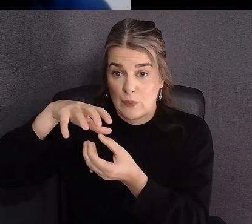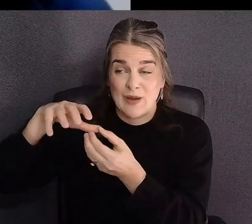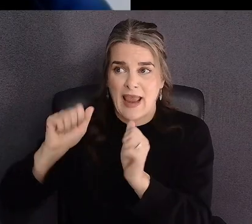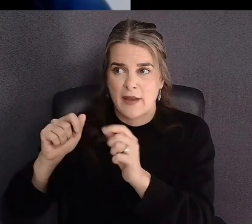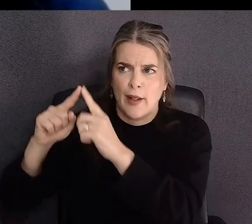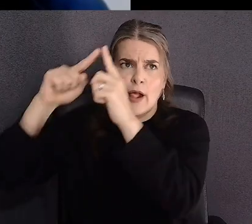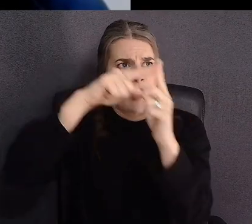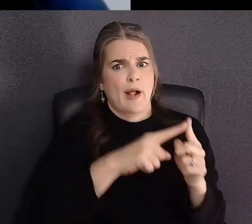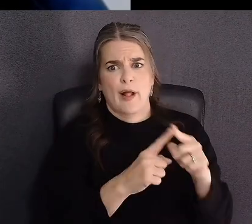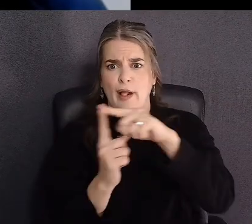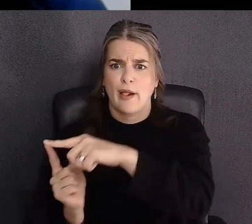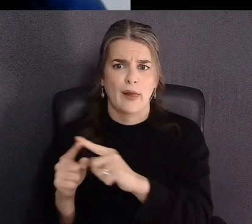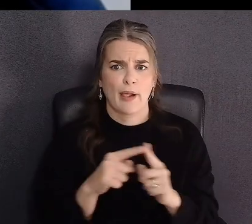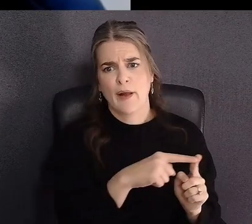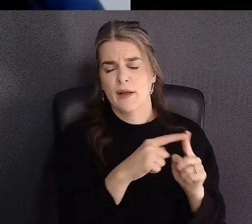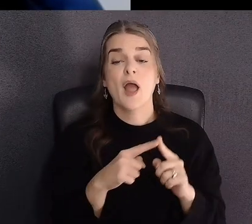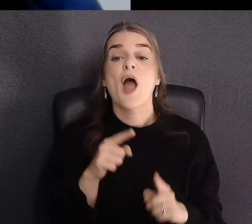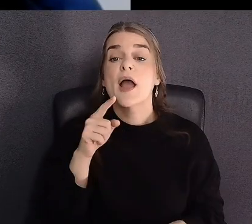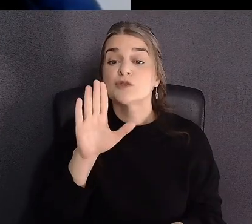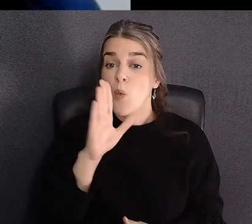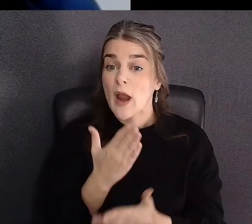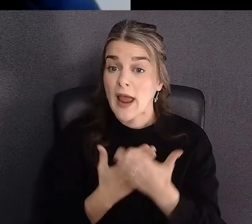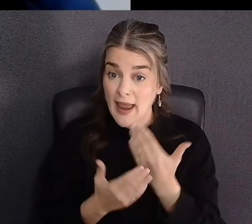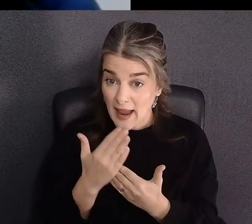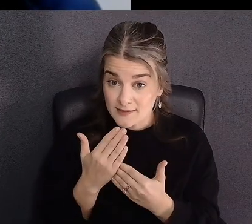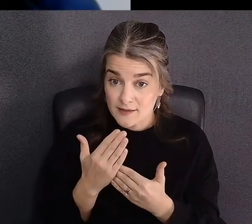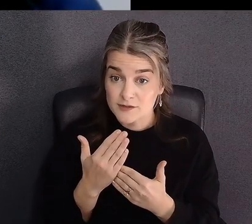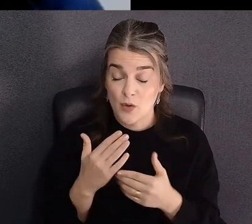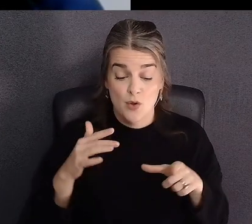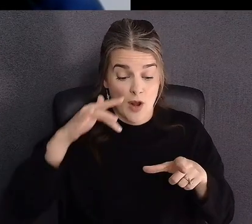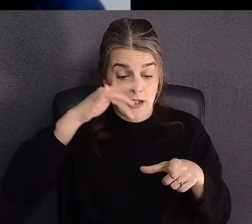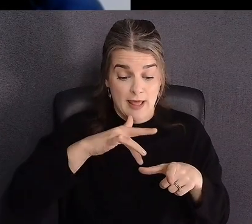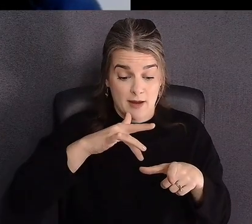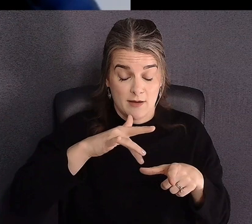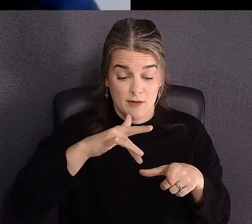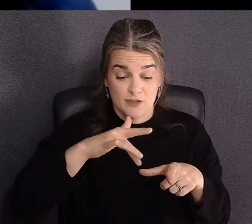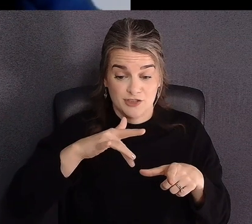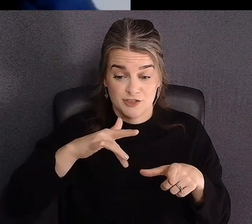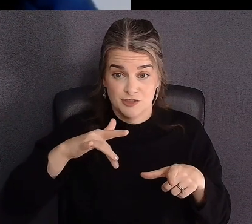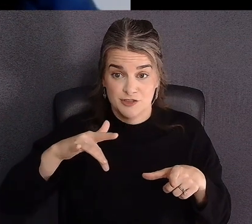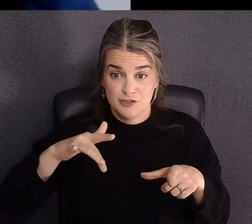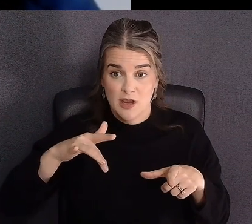So if you're clicking and then dragging, it's however your movement of your arm is is how fast it's going to go.